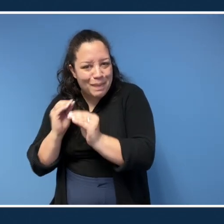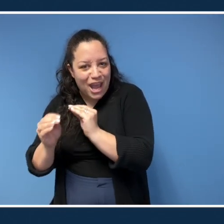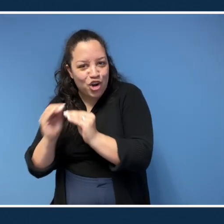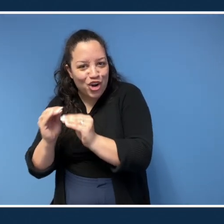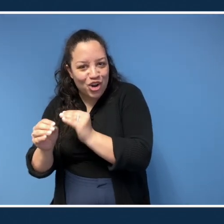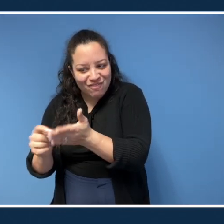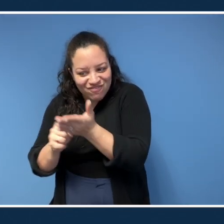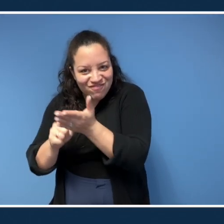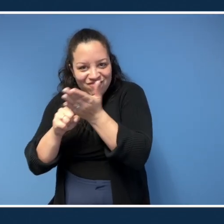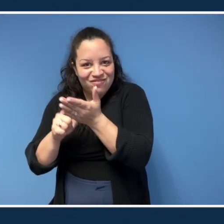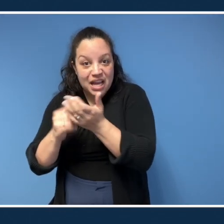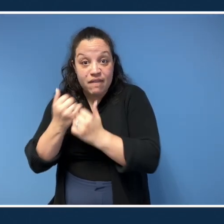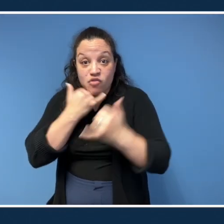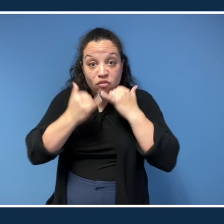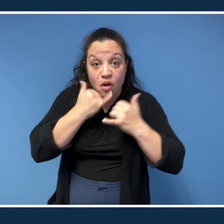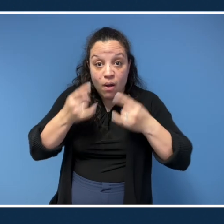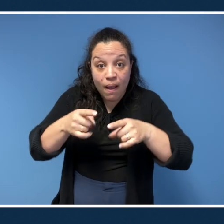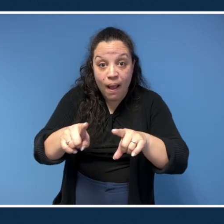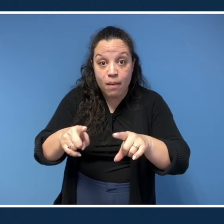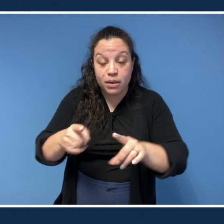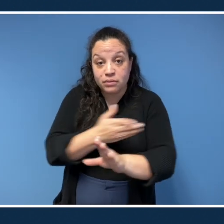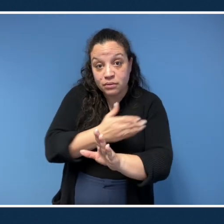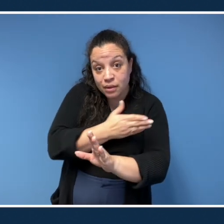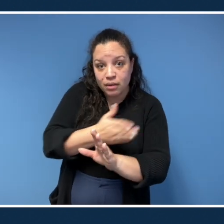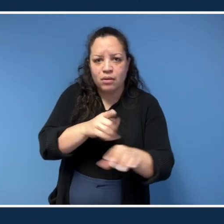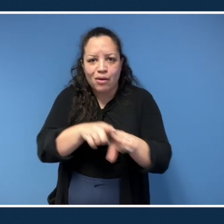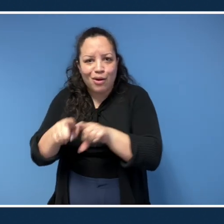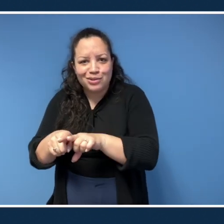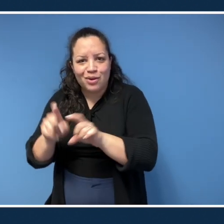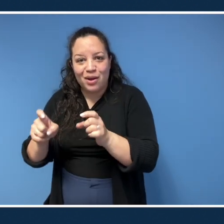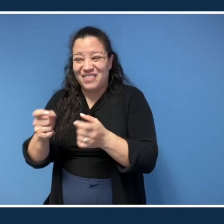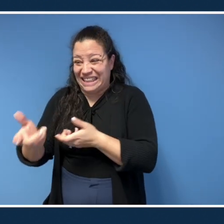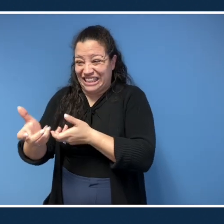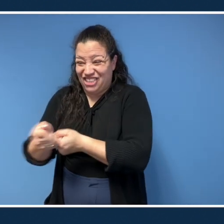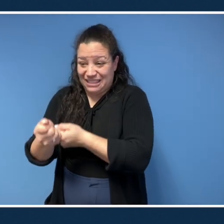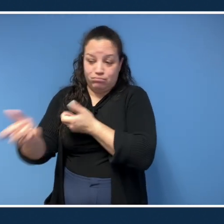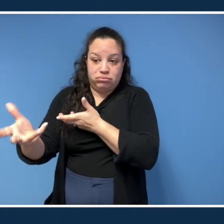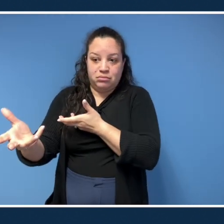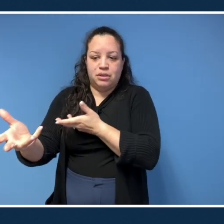any wrongdoings, but also repairing trust and building relationships within communities as well too, as we move forward.